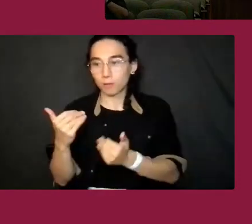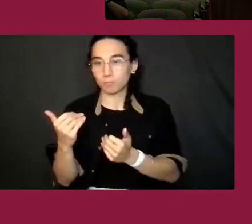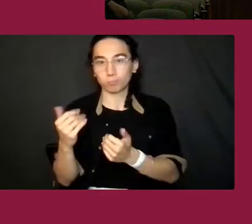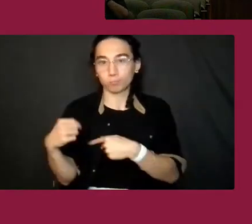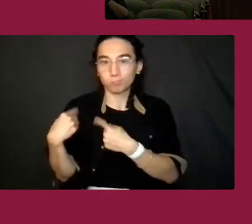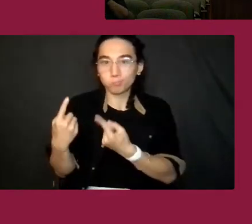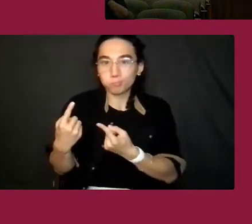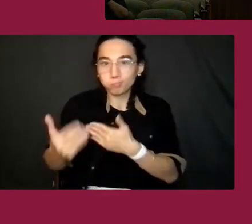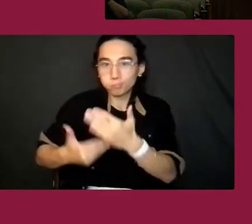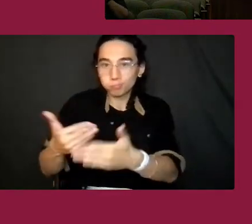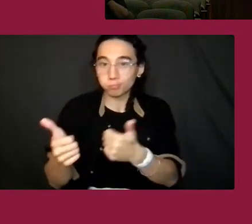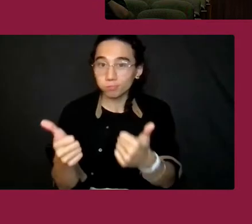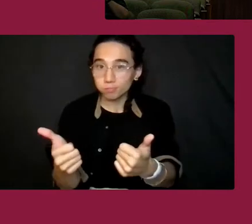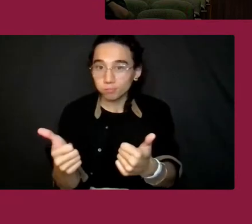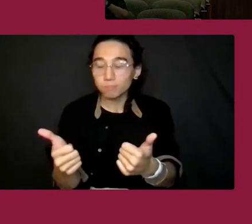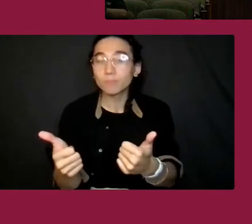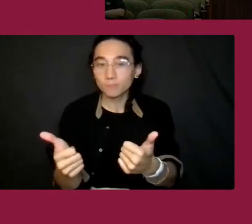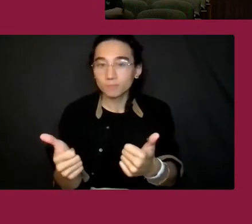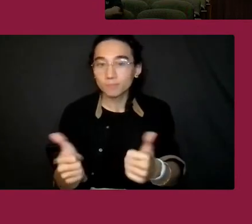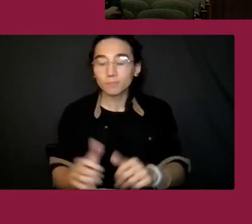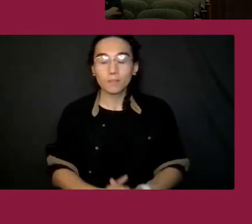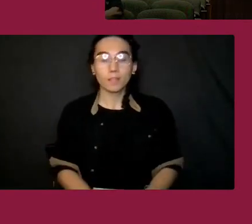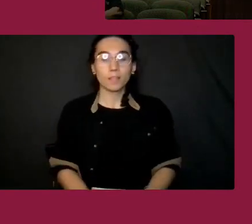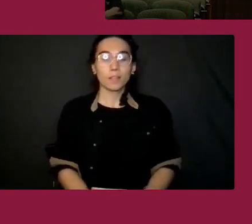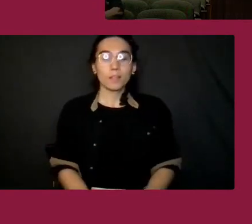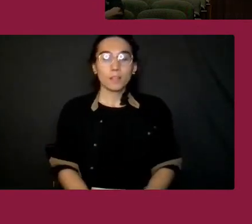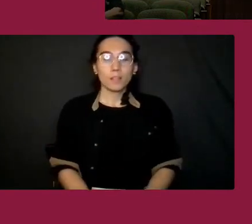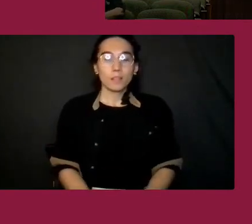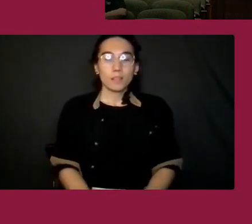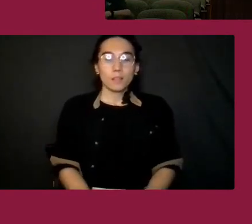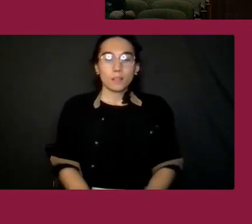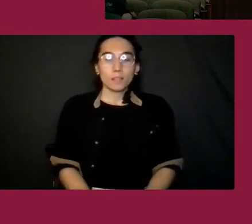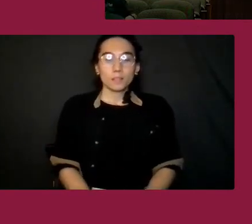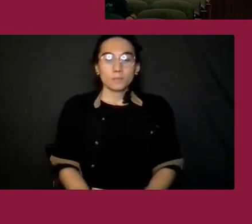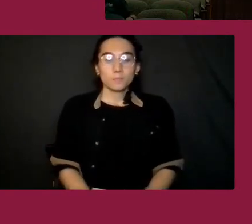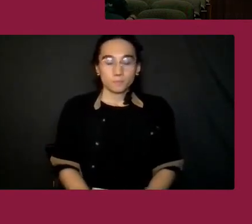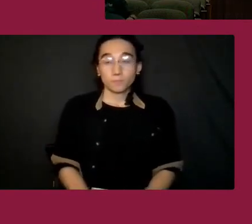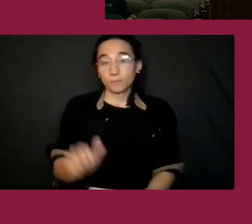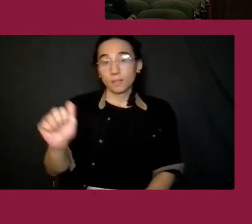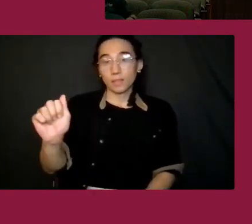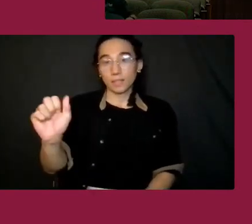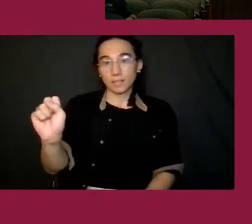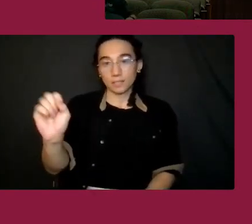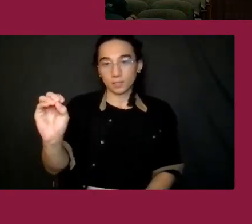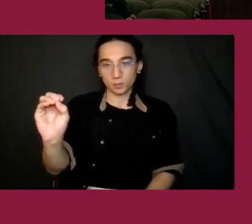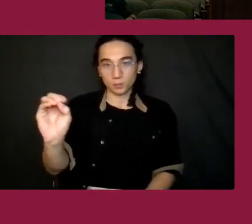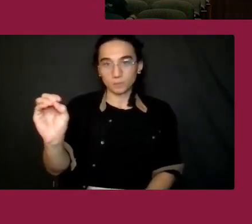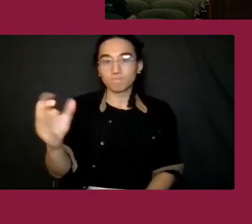Um, so the Associated Student Organization is doing pretty well